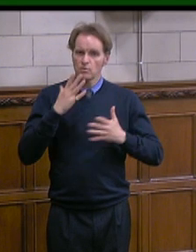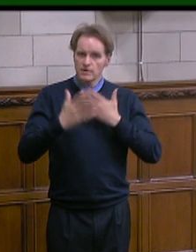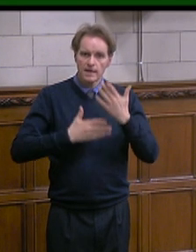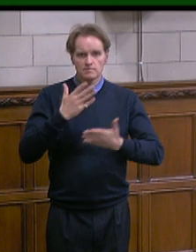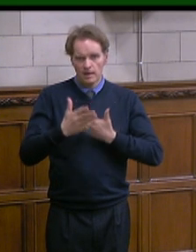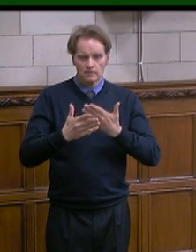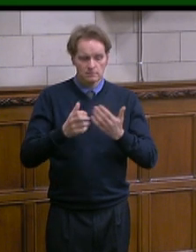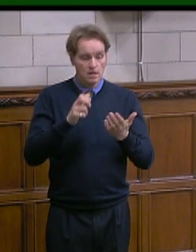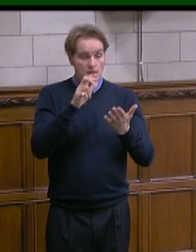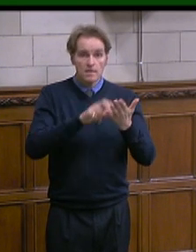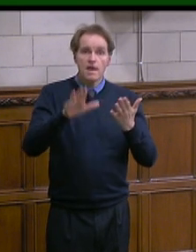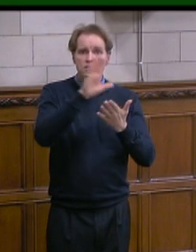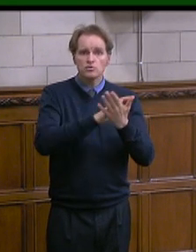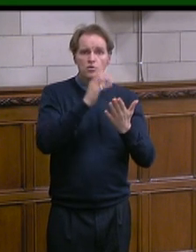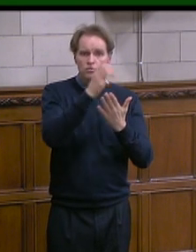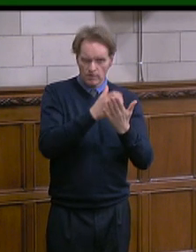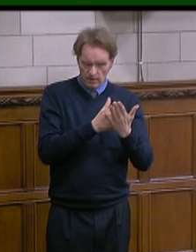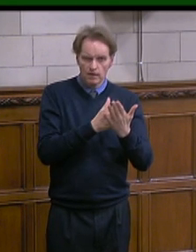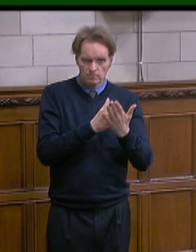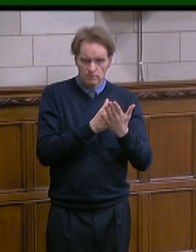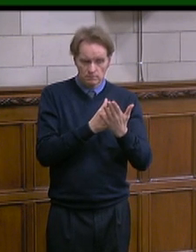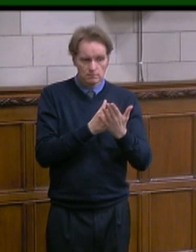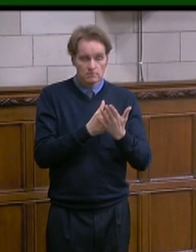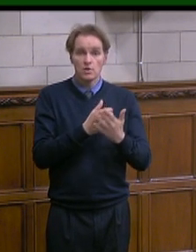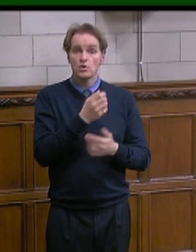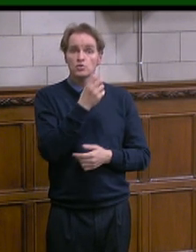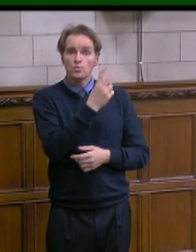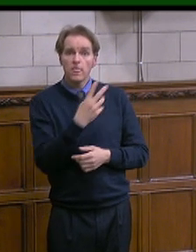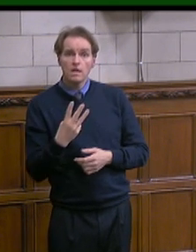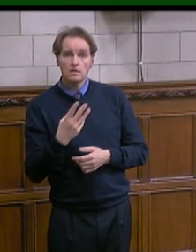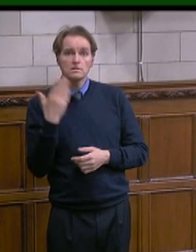As I said, two thirds of schools have academy status, which means that they are not obliged to follow the national curriculum.